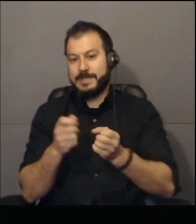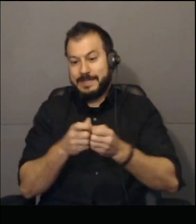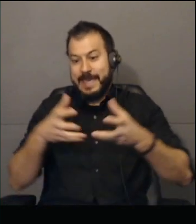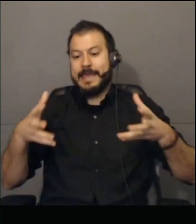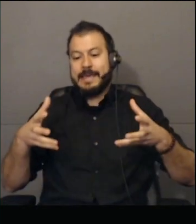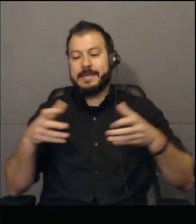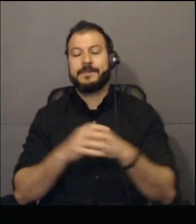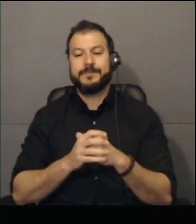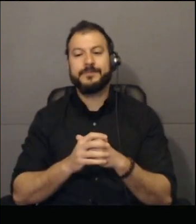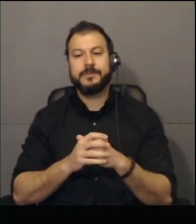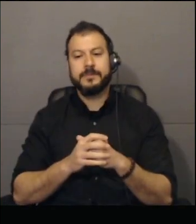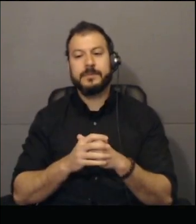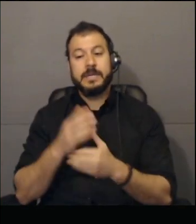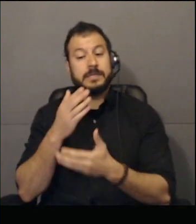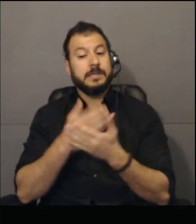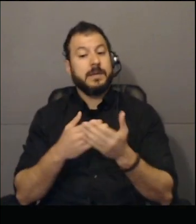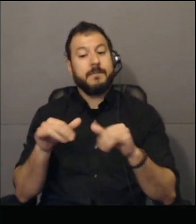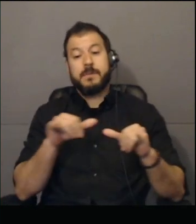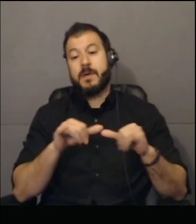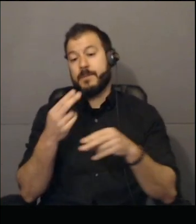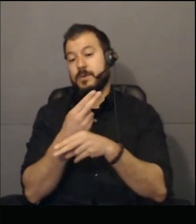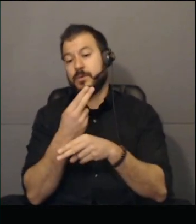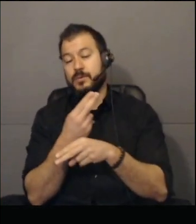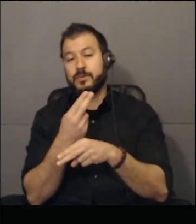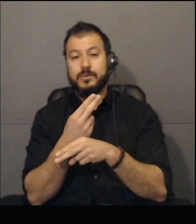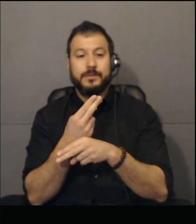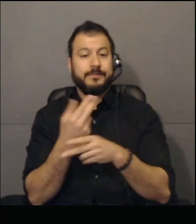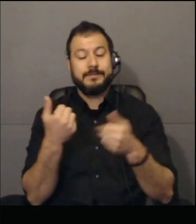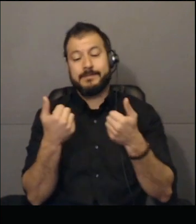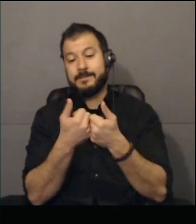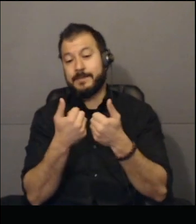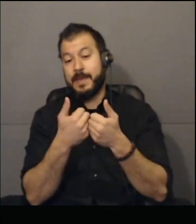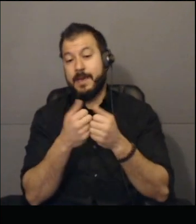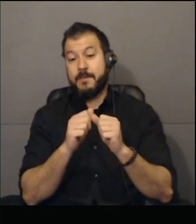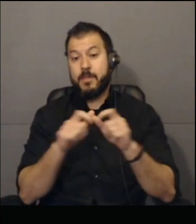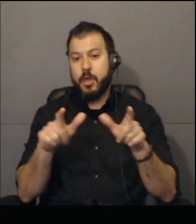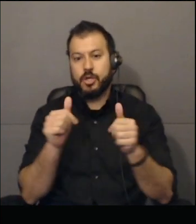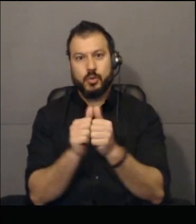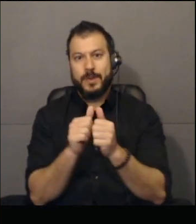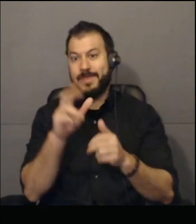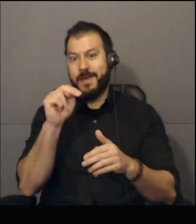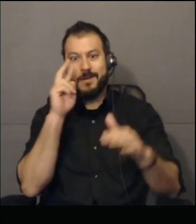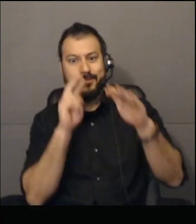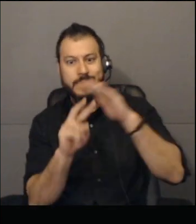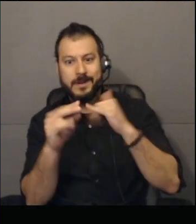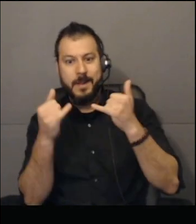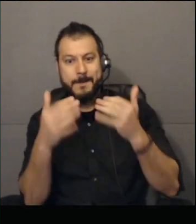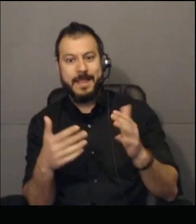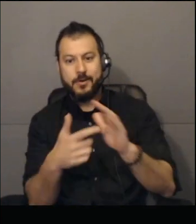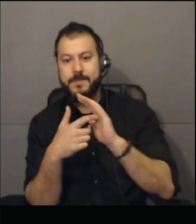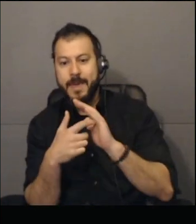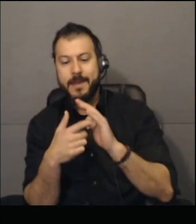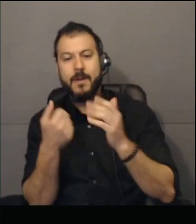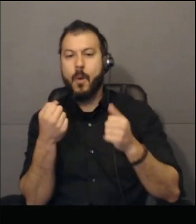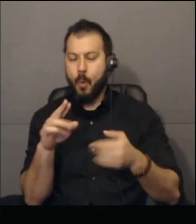Some common use cases include a game launched with unpredicted player demand or a scheduled launch with predicted.